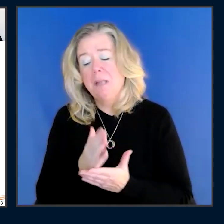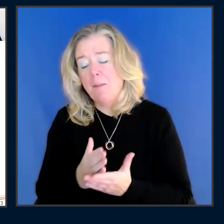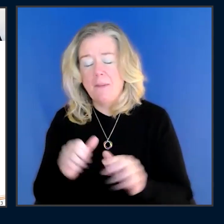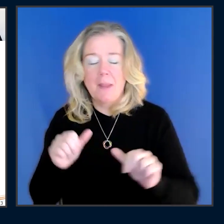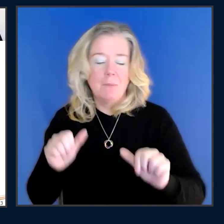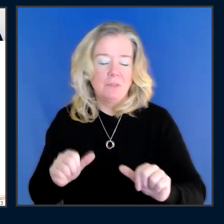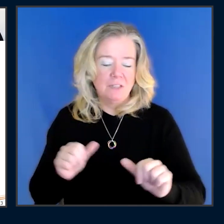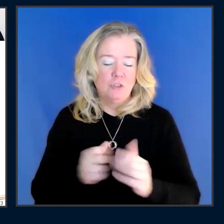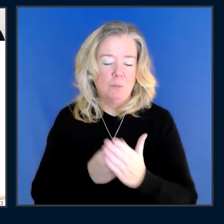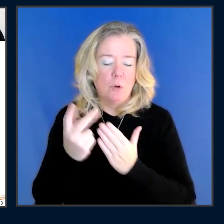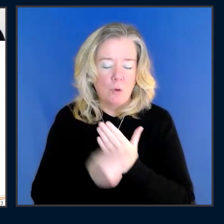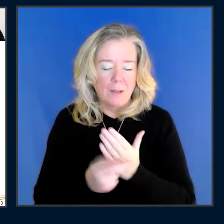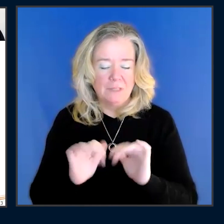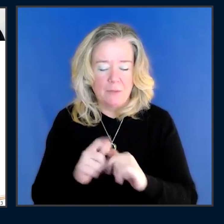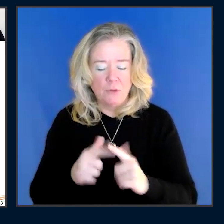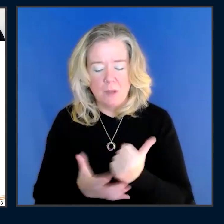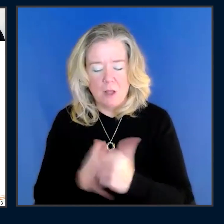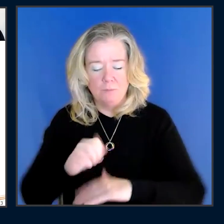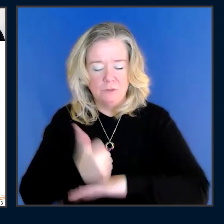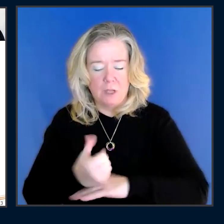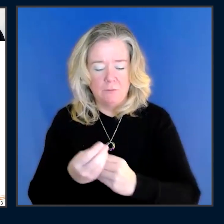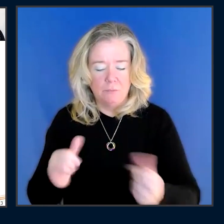So there are some potential, solutions out there